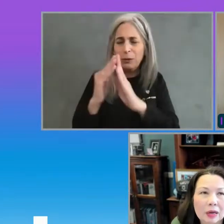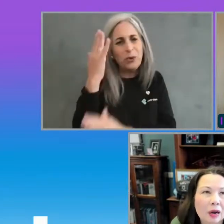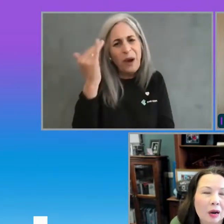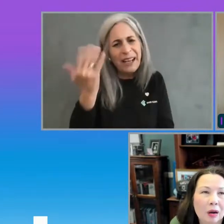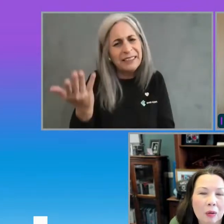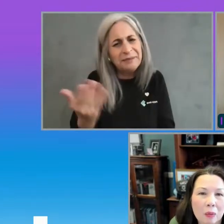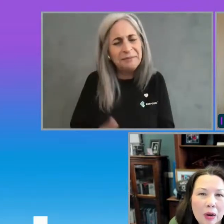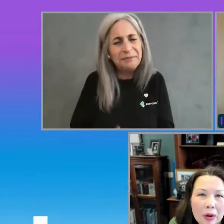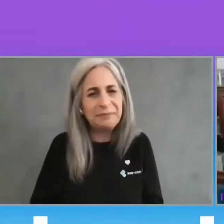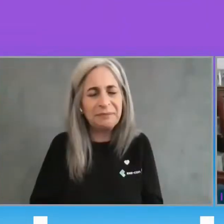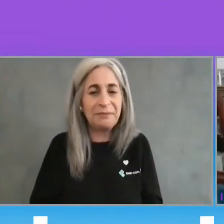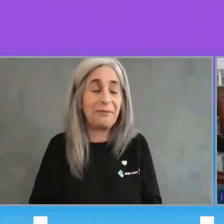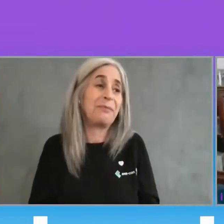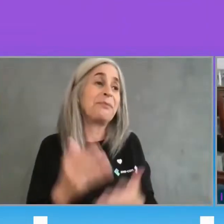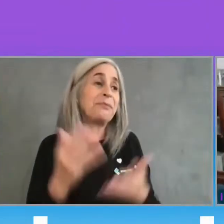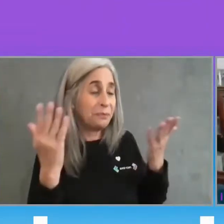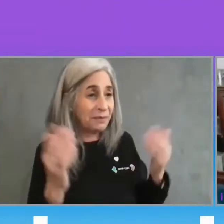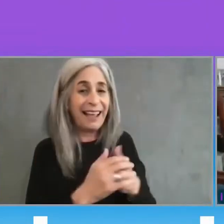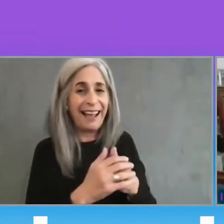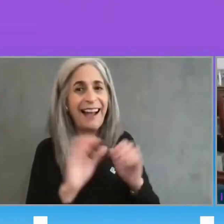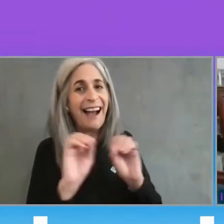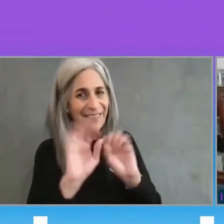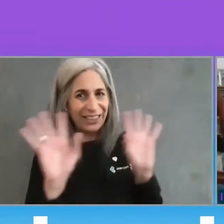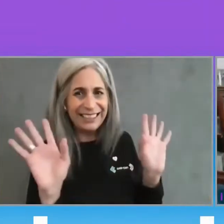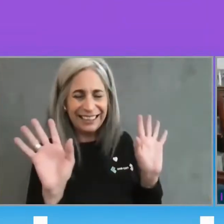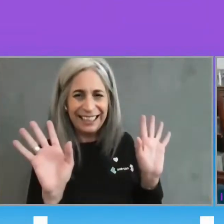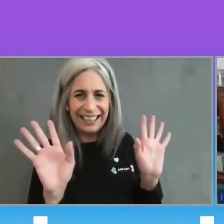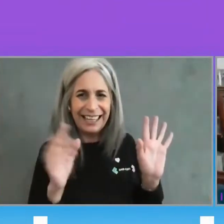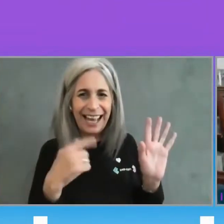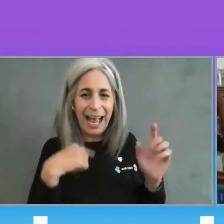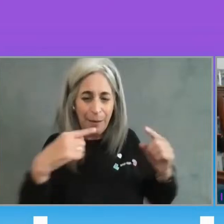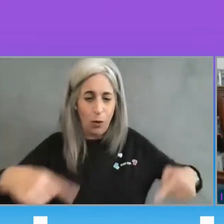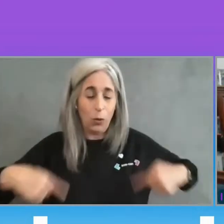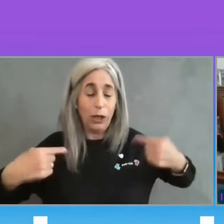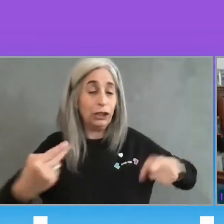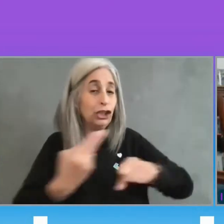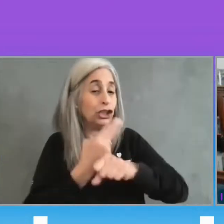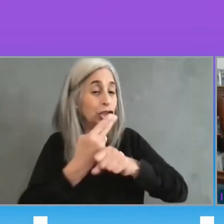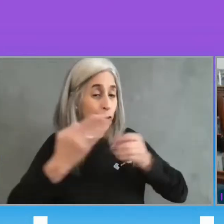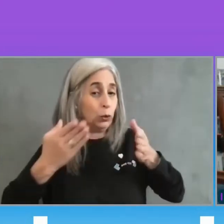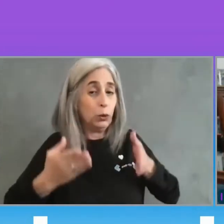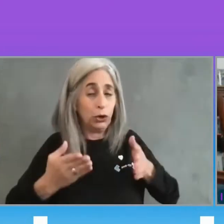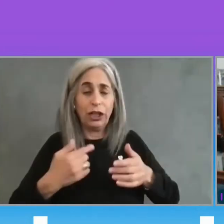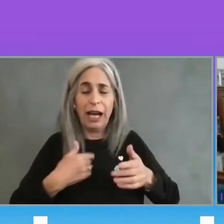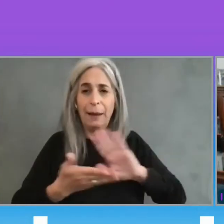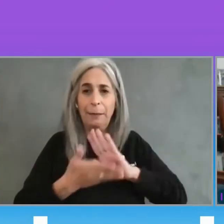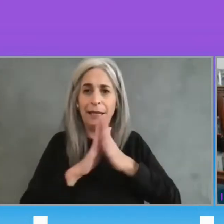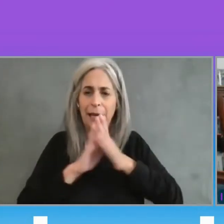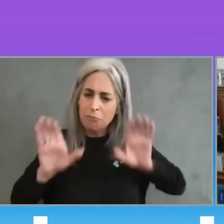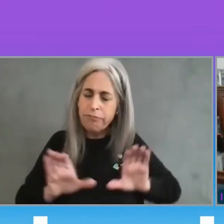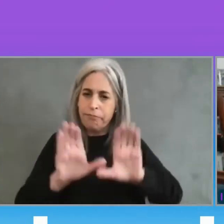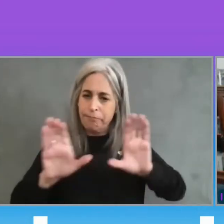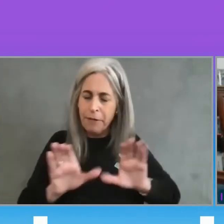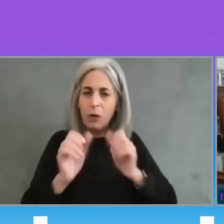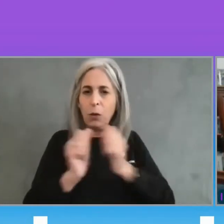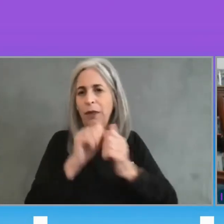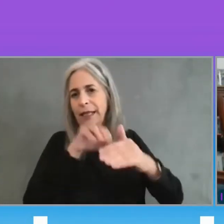disability community? Well, I obviously, because I am a wheelchair user, became